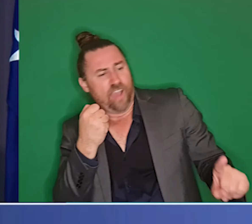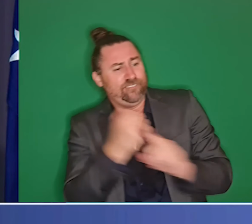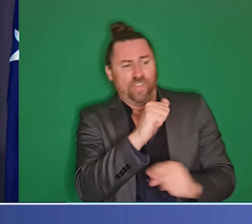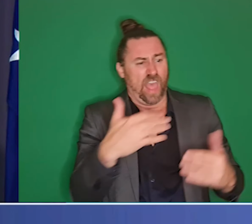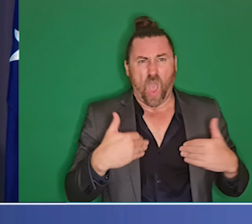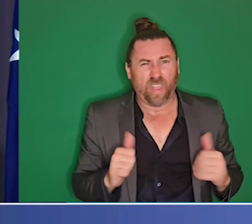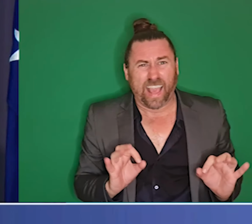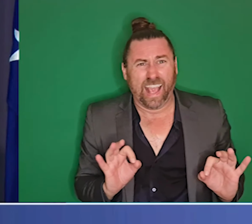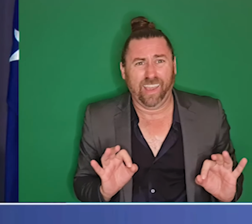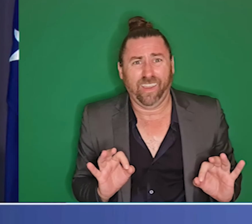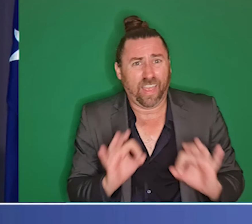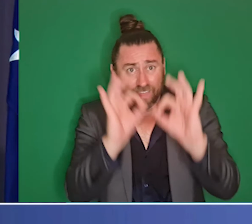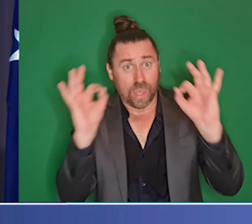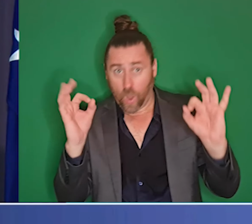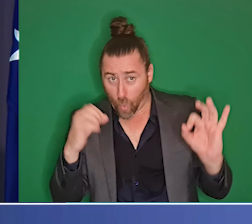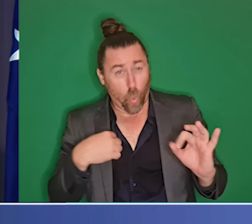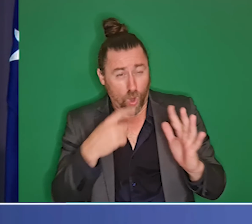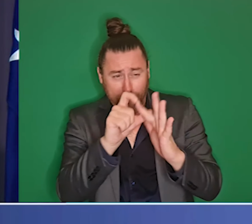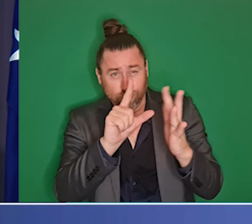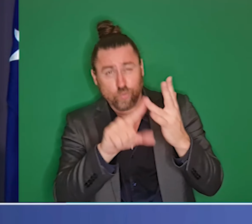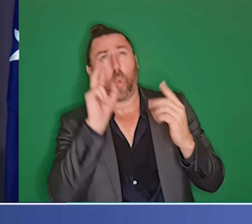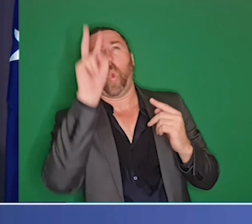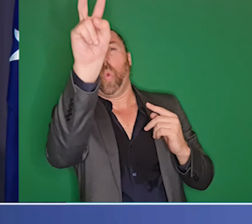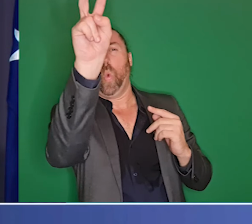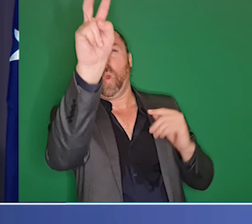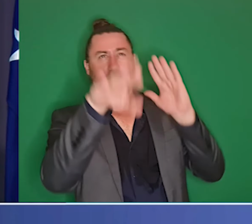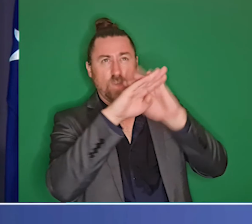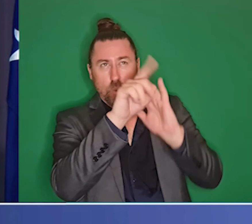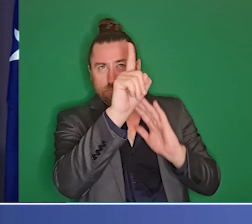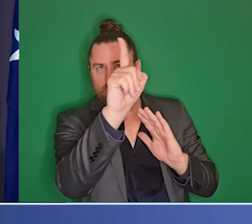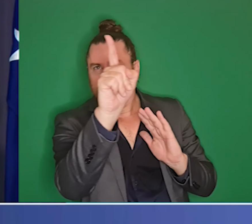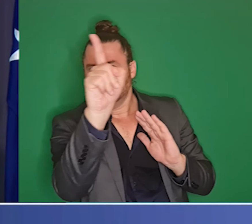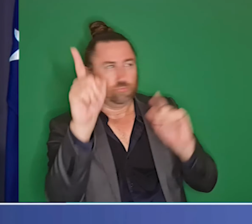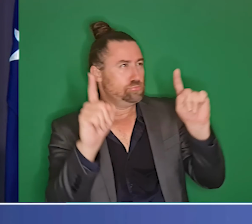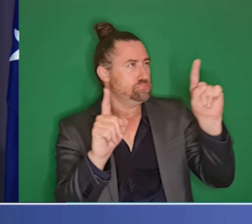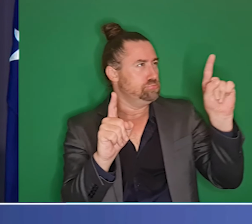So, we were looking very closely at that. And so that's a real reassurance that real world experience